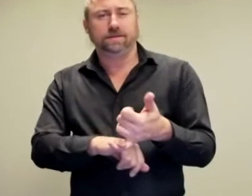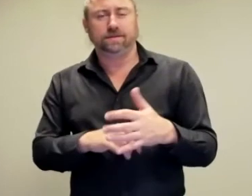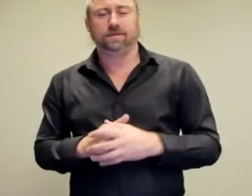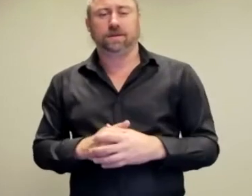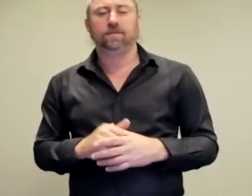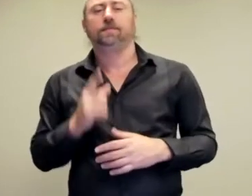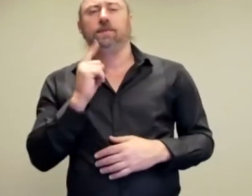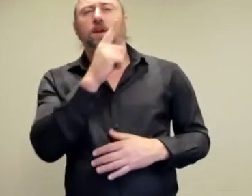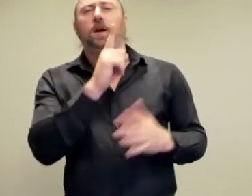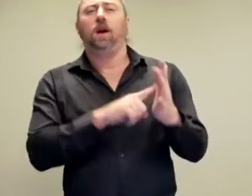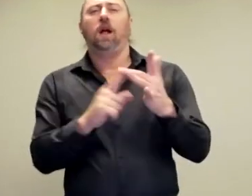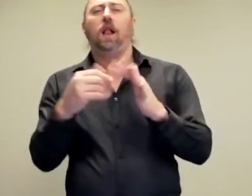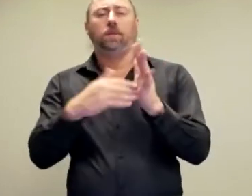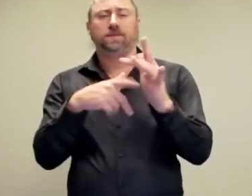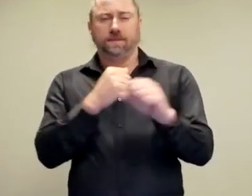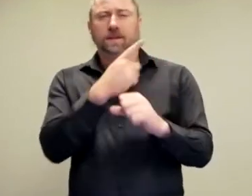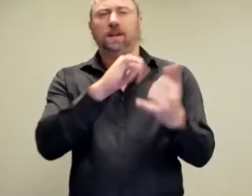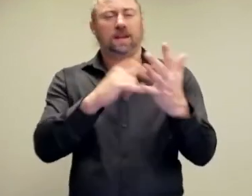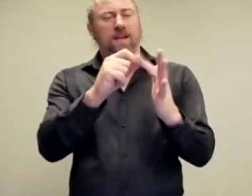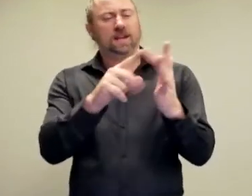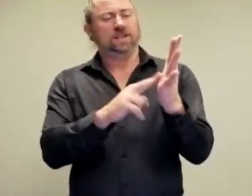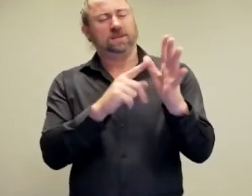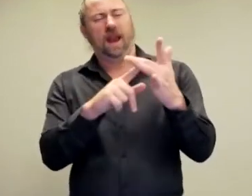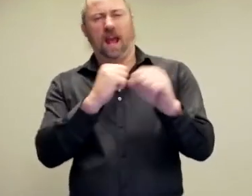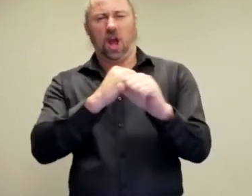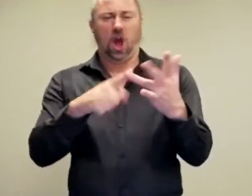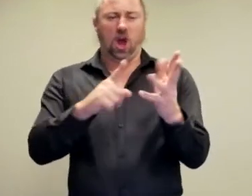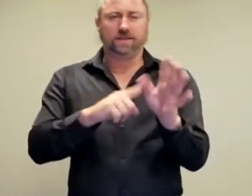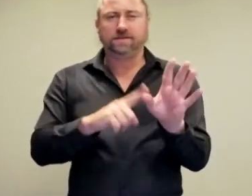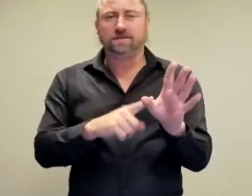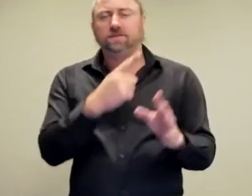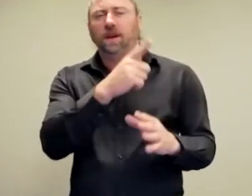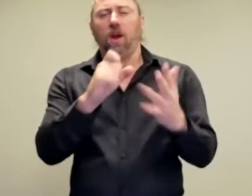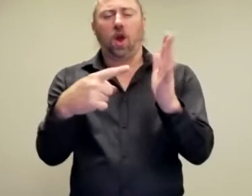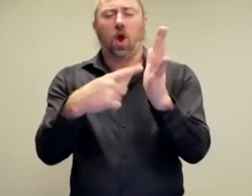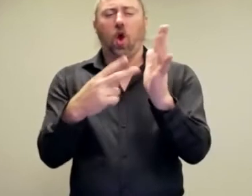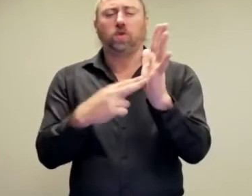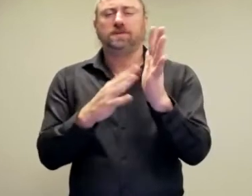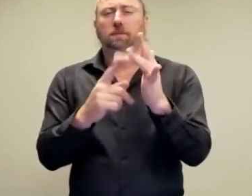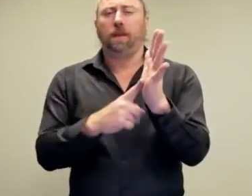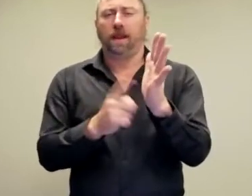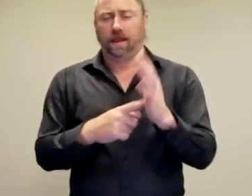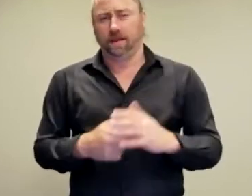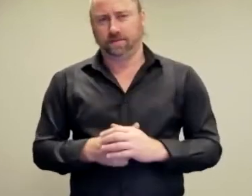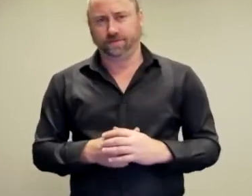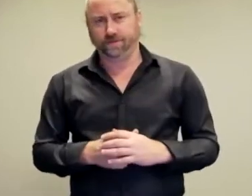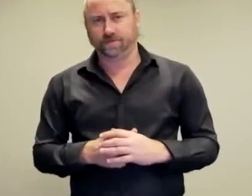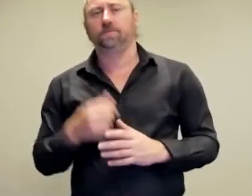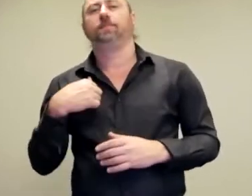at Leipzig was at the spinnerei, which is the cotton mill the Leipzig cotton mill. I was drawn to experimenting